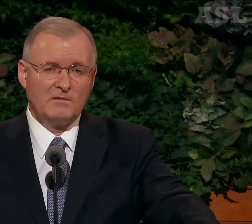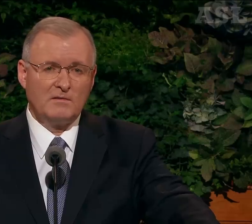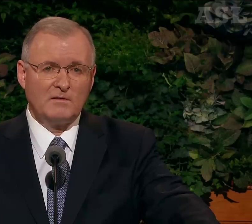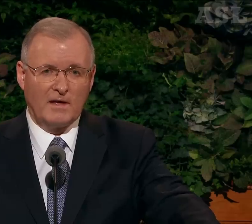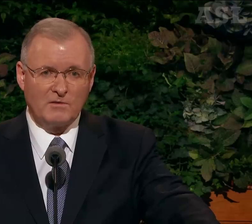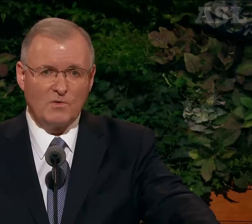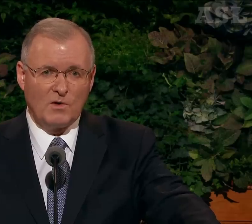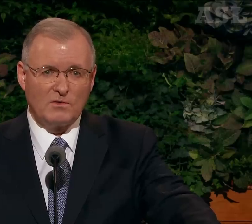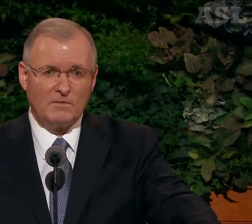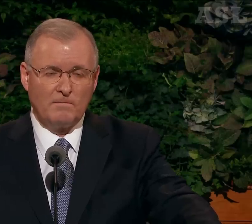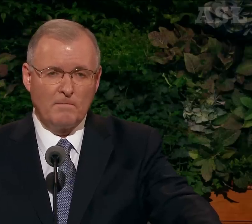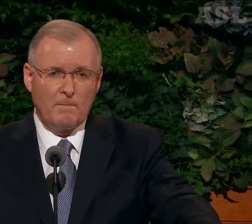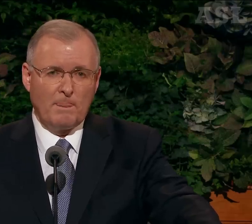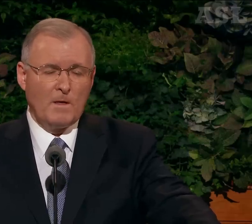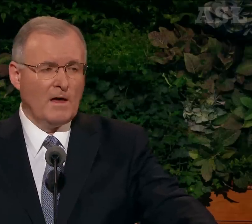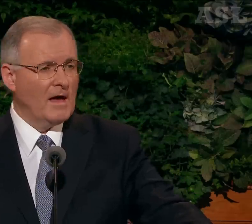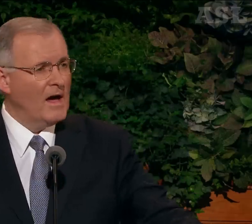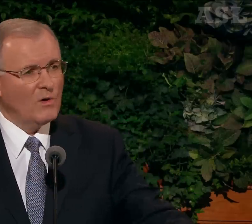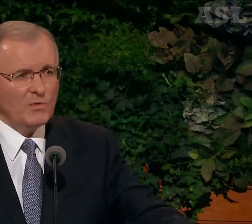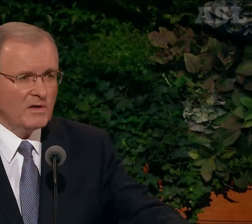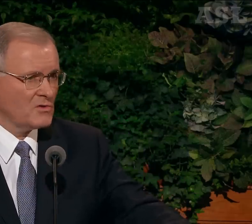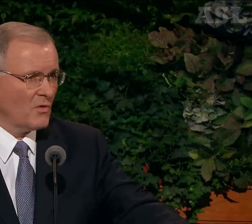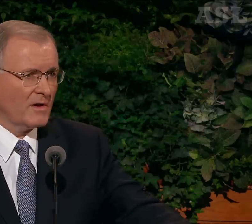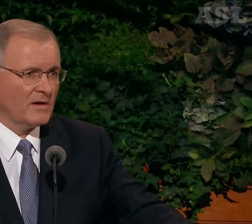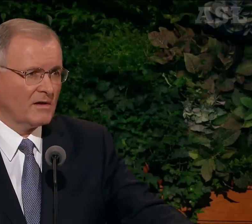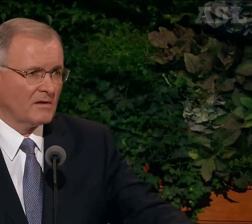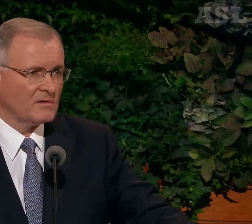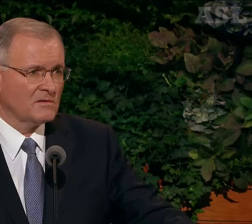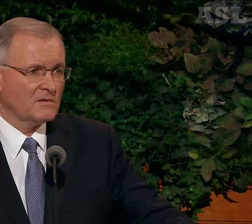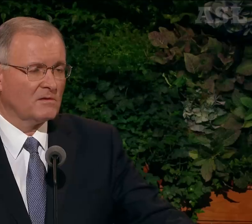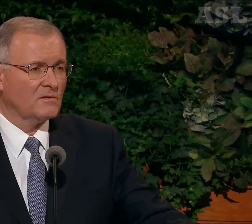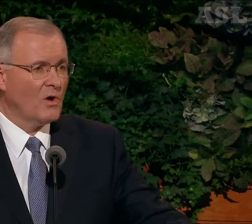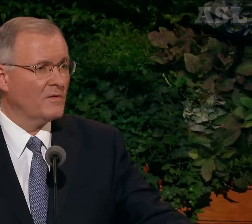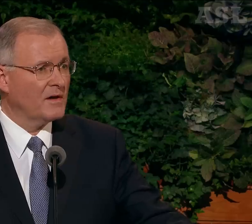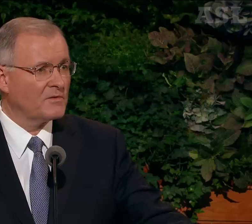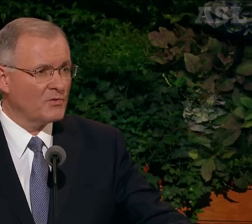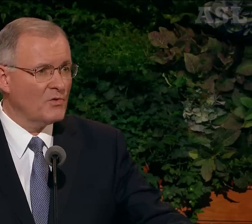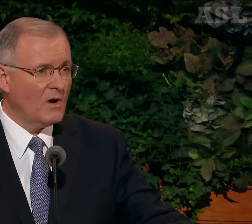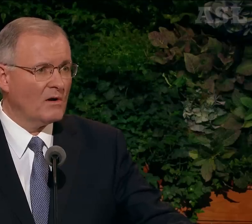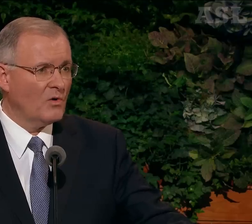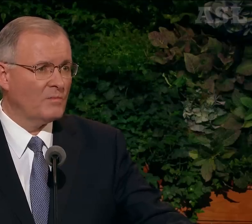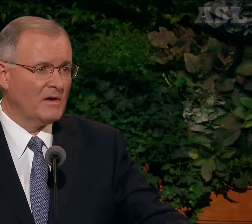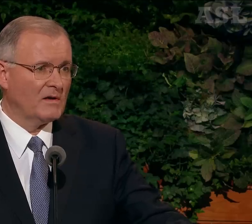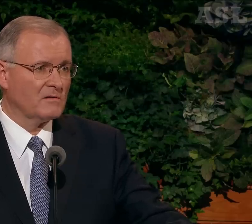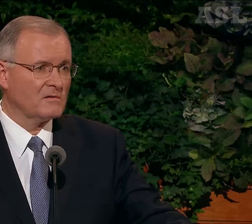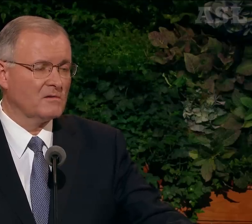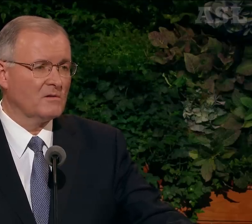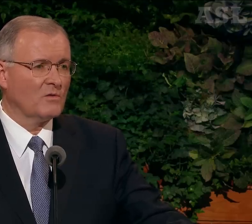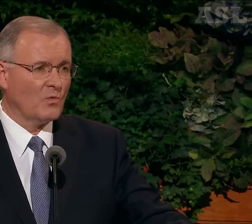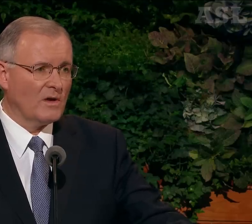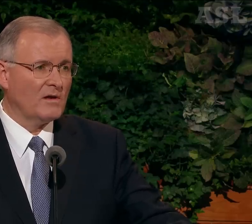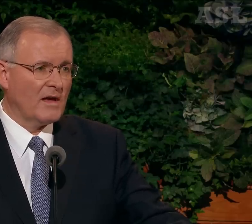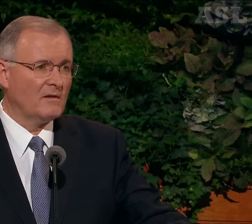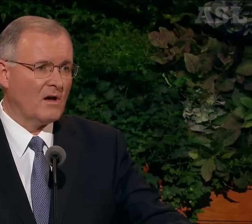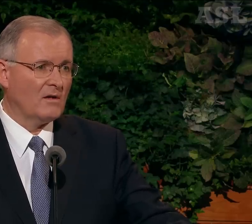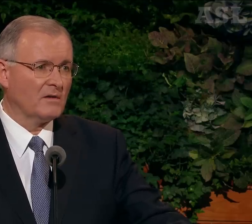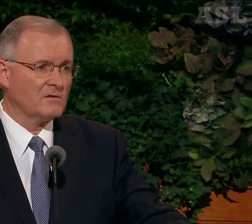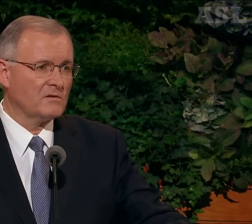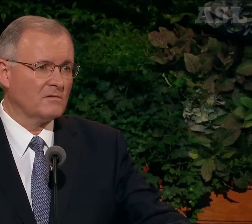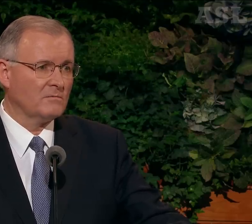COMMANDMENTS OF GOD."